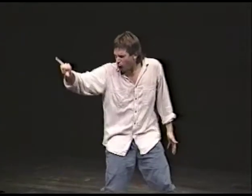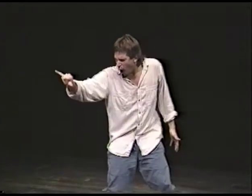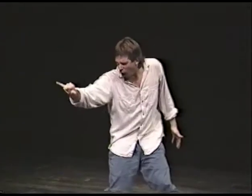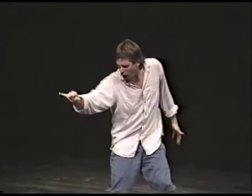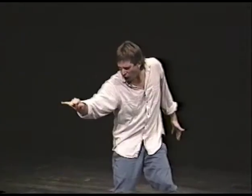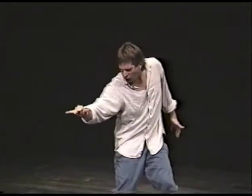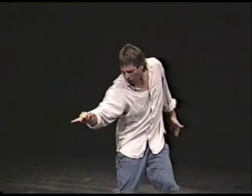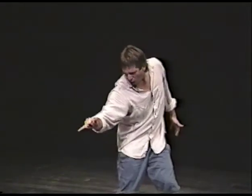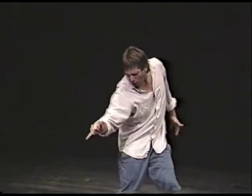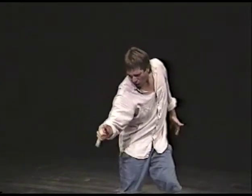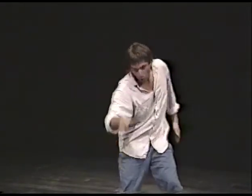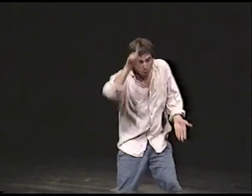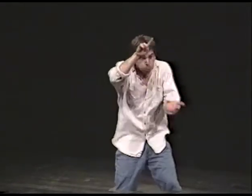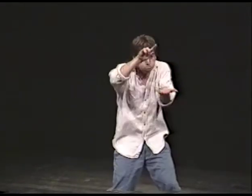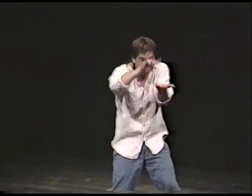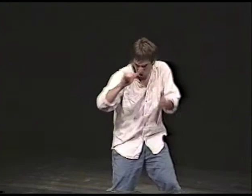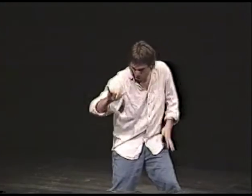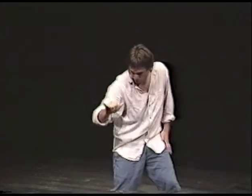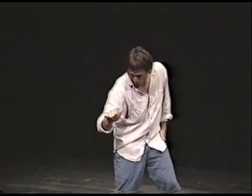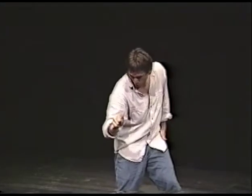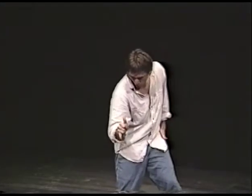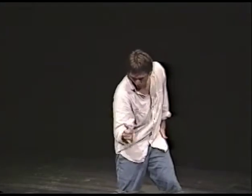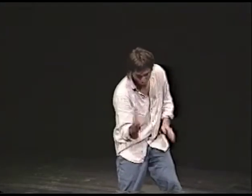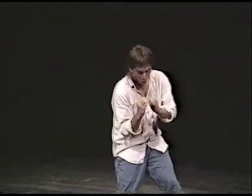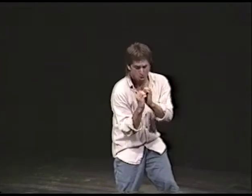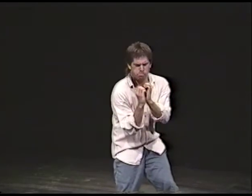nearing the ground, the plane tip sides to upside down.